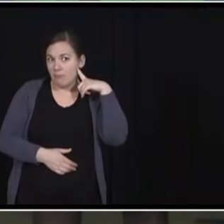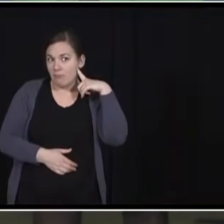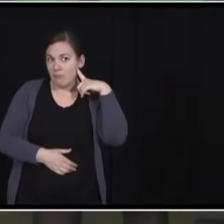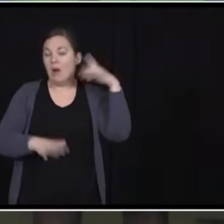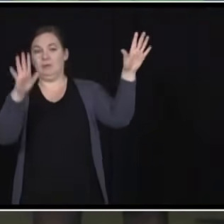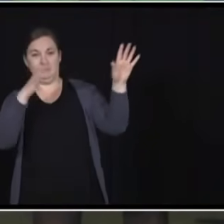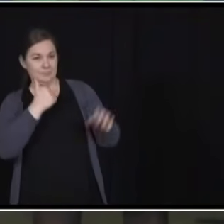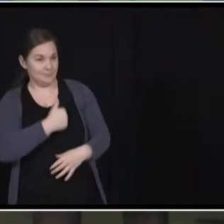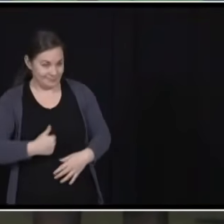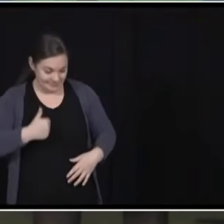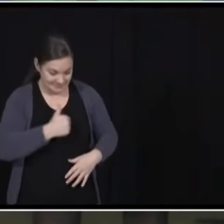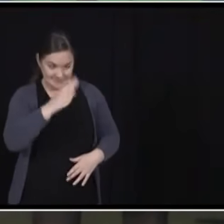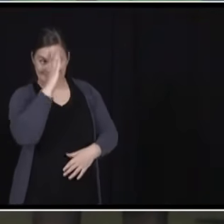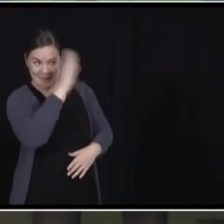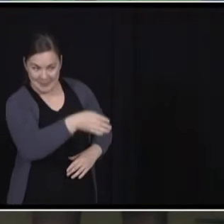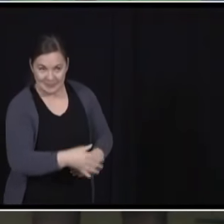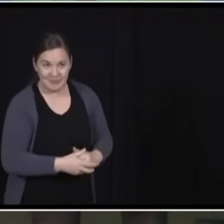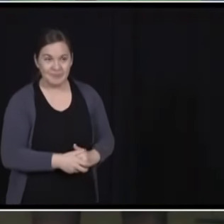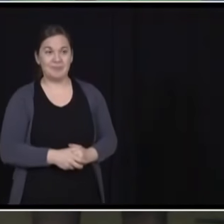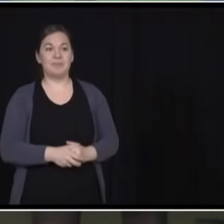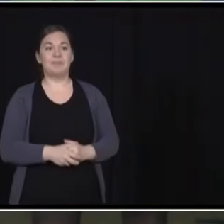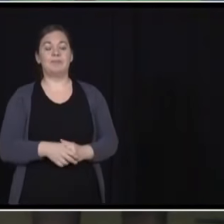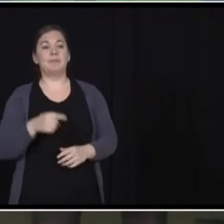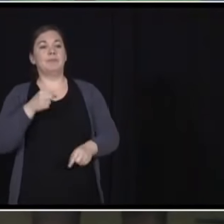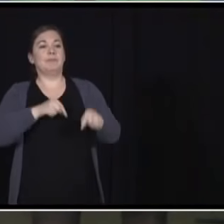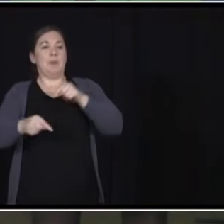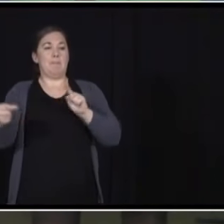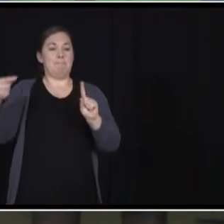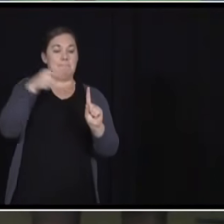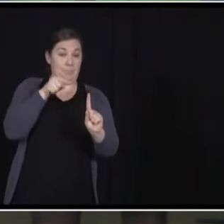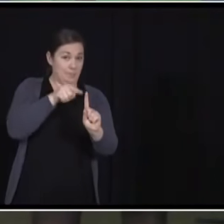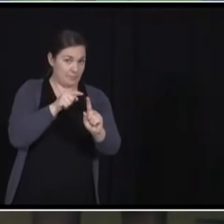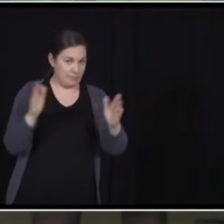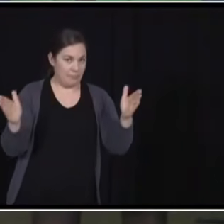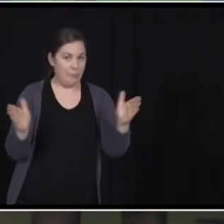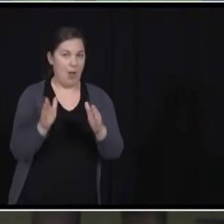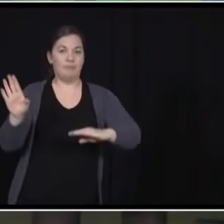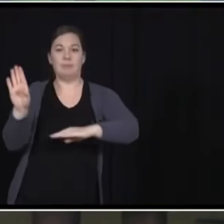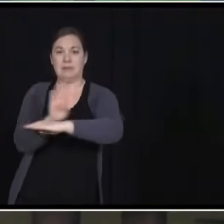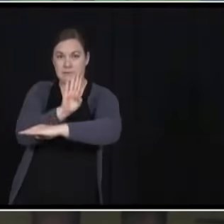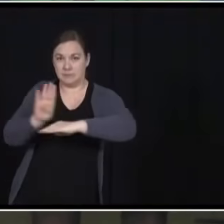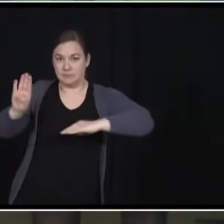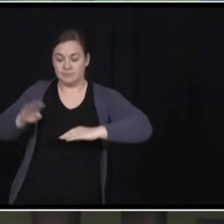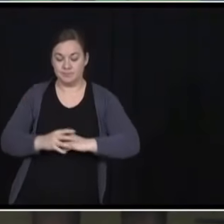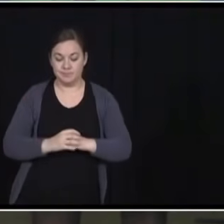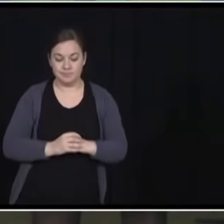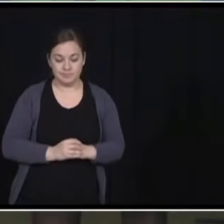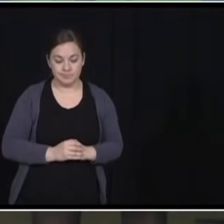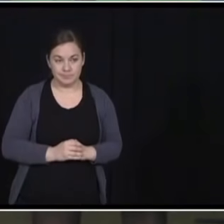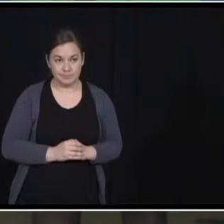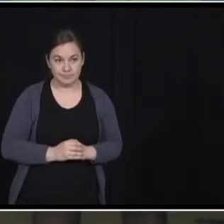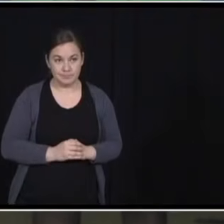we are going to get through this I am sure as I'm standing here. Next question from Rob Ferguson at the ‘Toronto